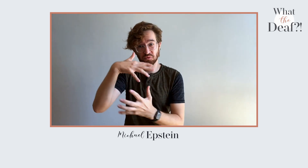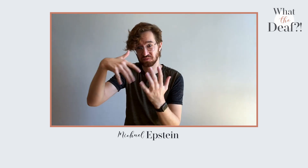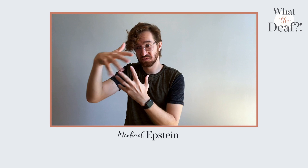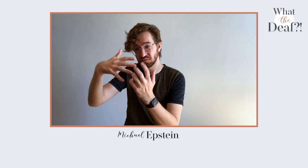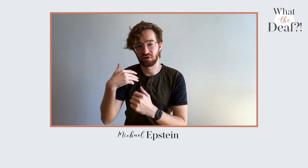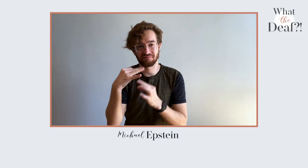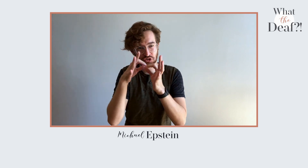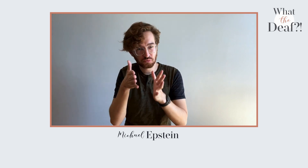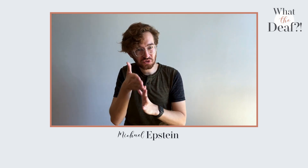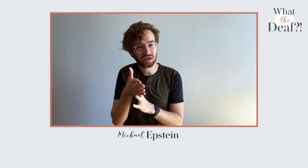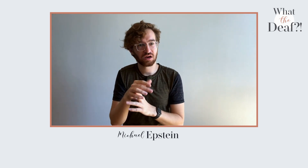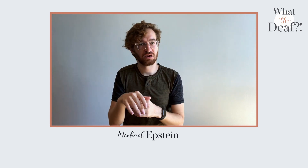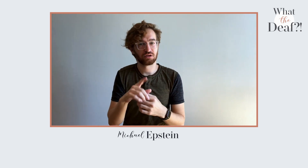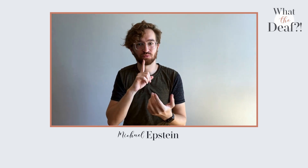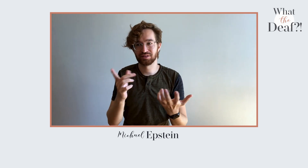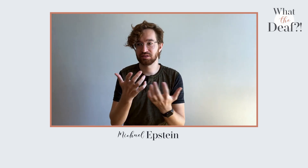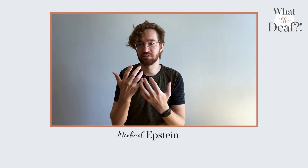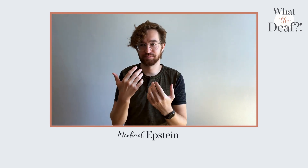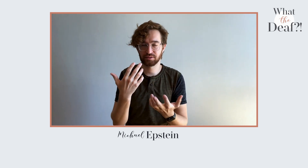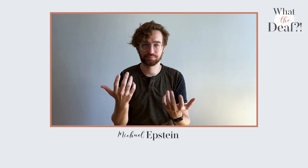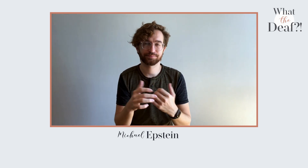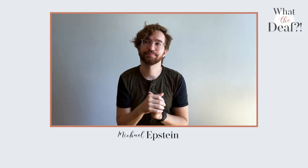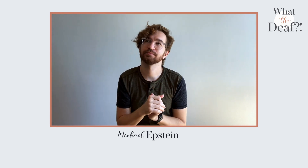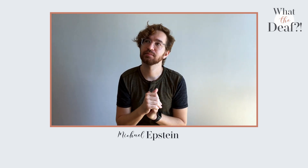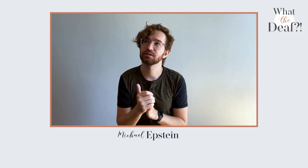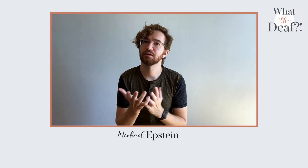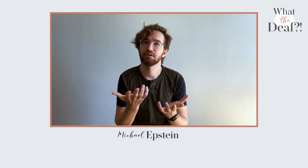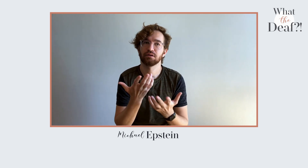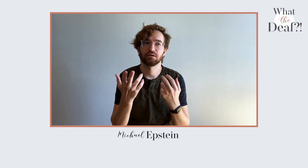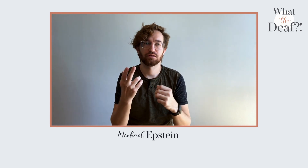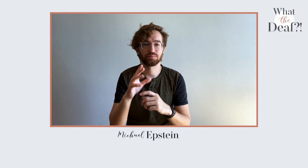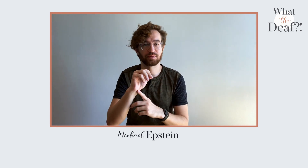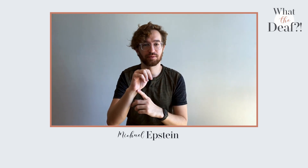working with other people, so there's an interpreter that's been provided. And at that point,